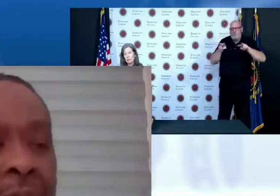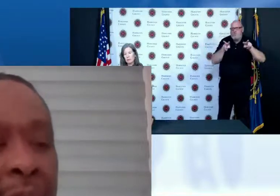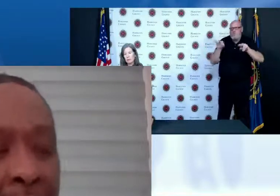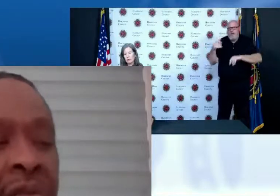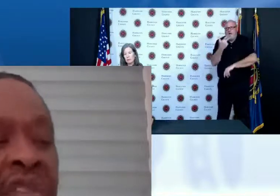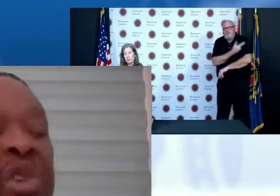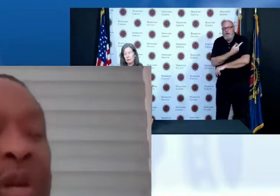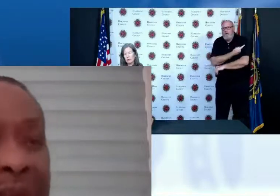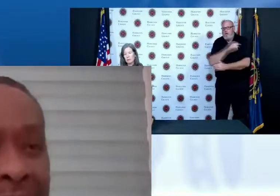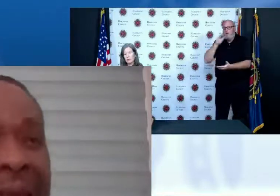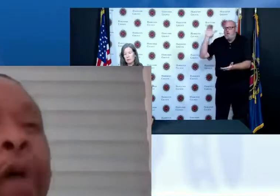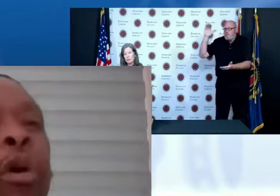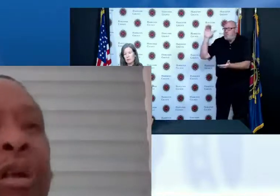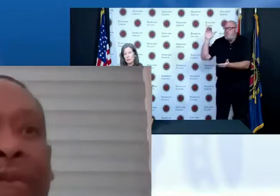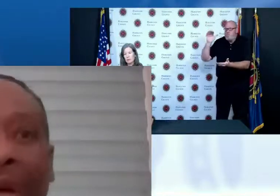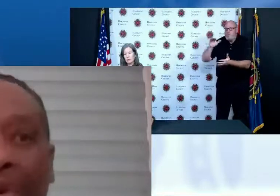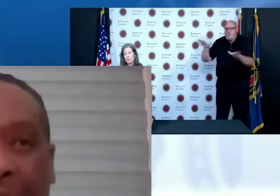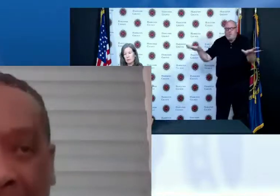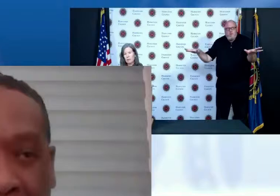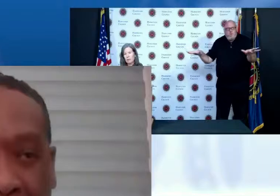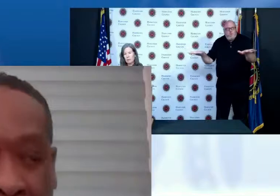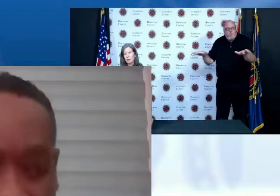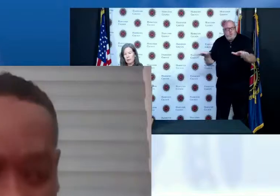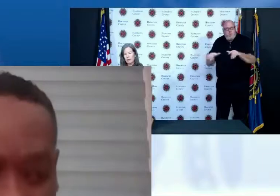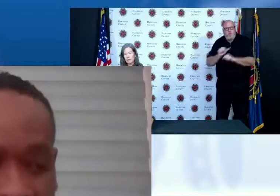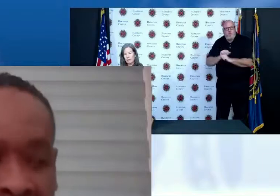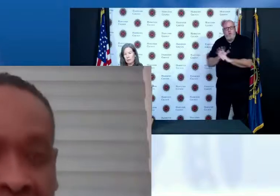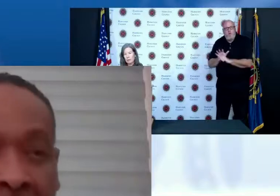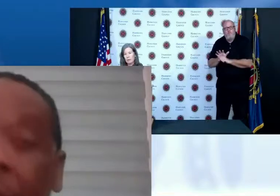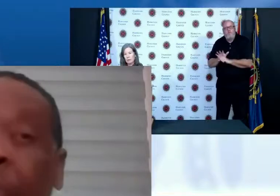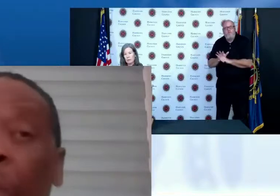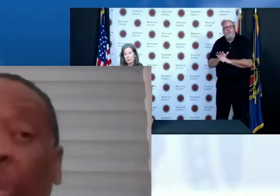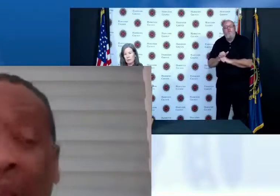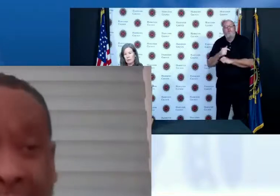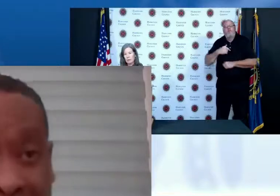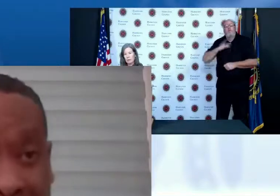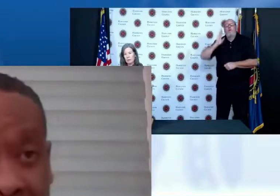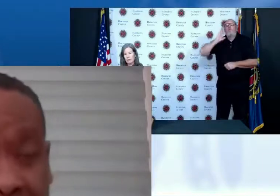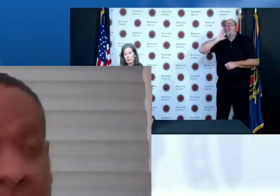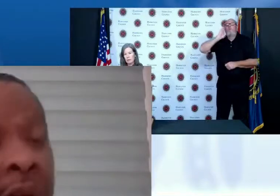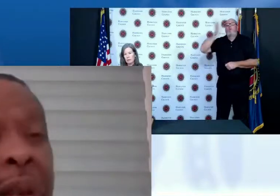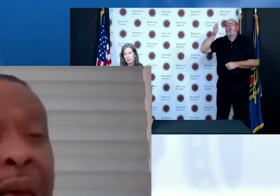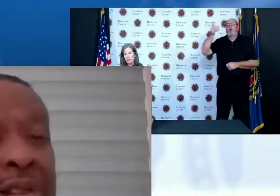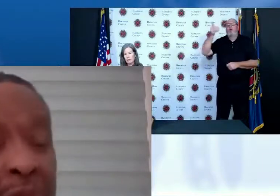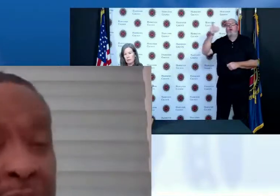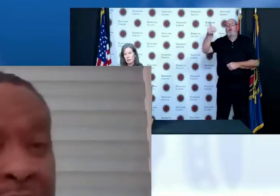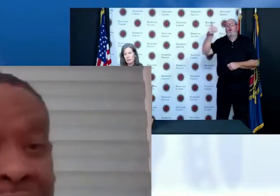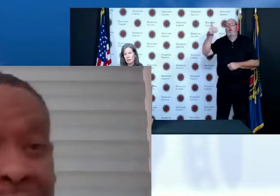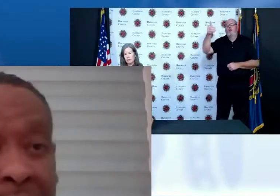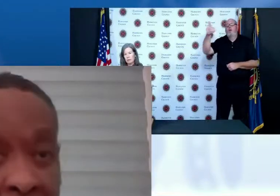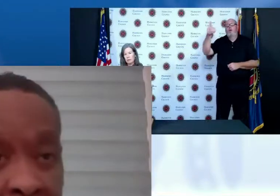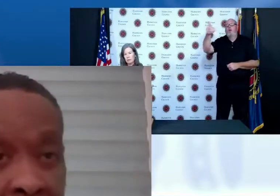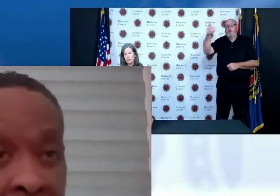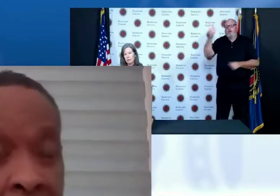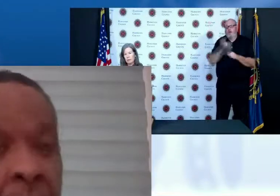I'll eventually get it I will eventually get it unfortunately the very last week of December both